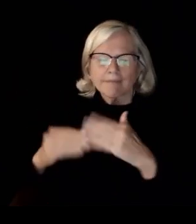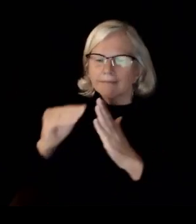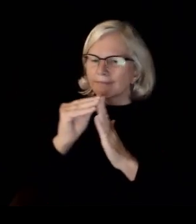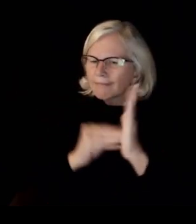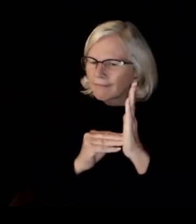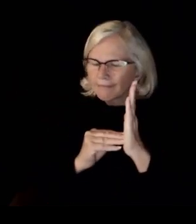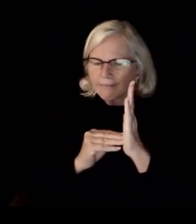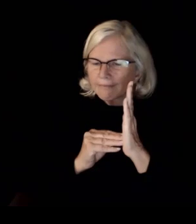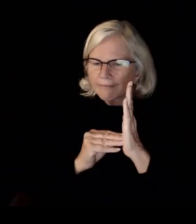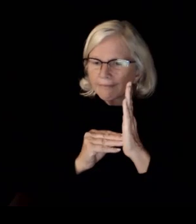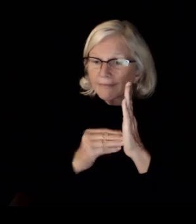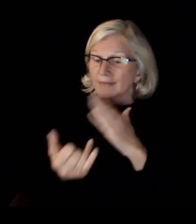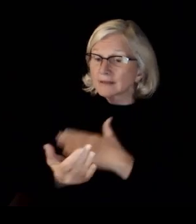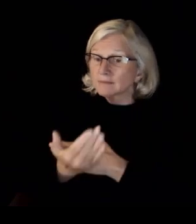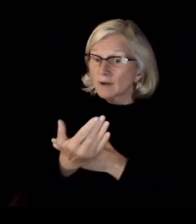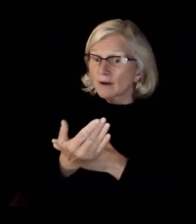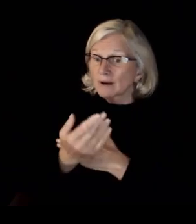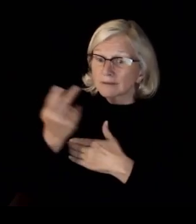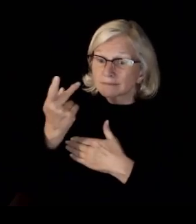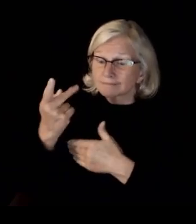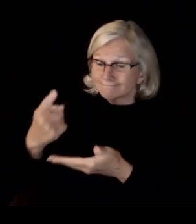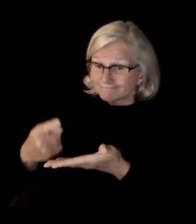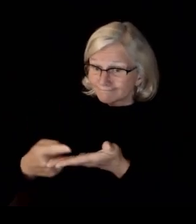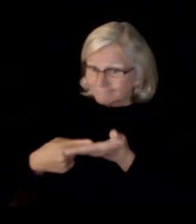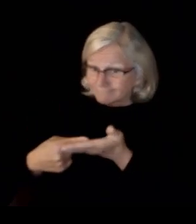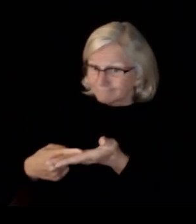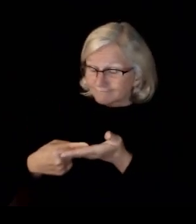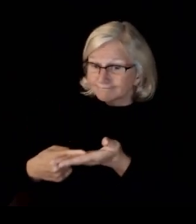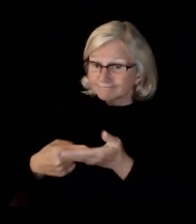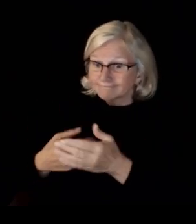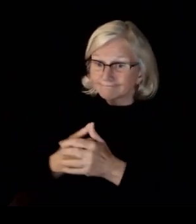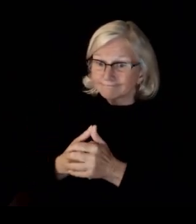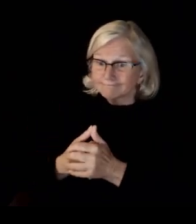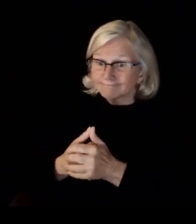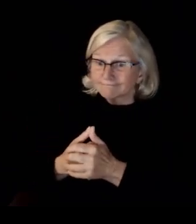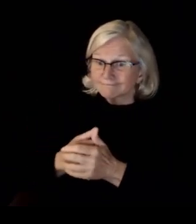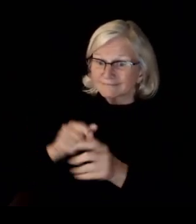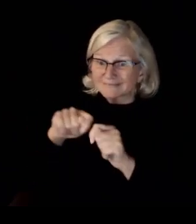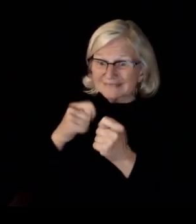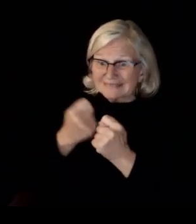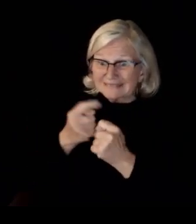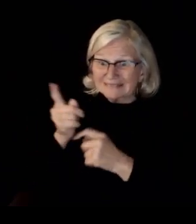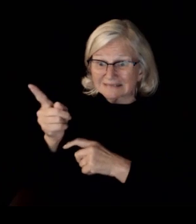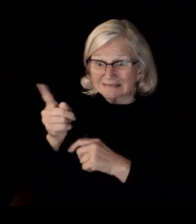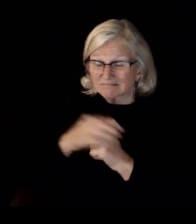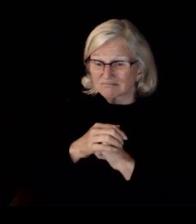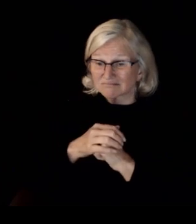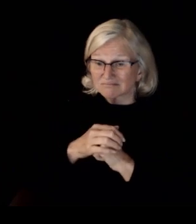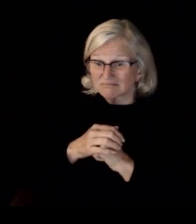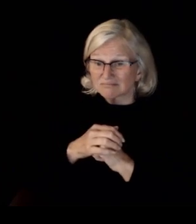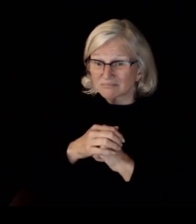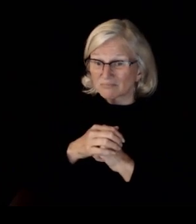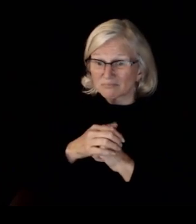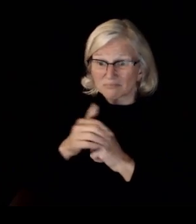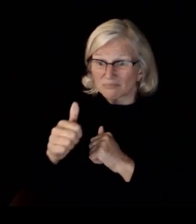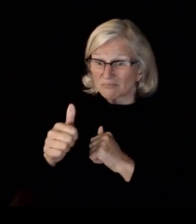they said they frankly weren't going to have a lot of recommendations that we haven't already